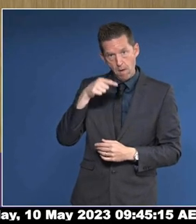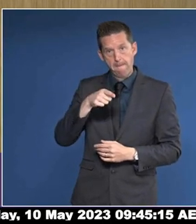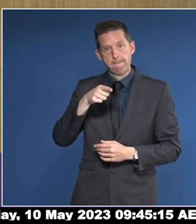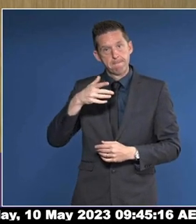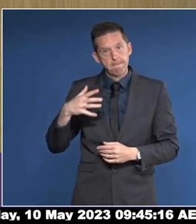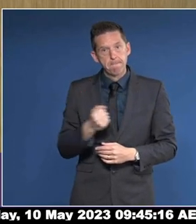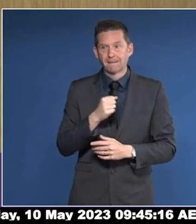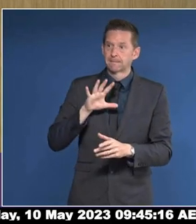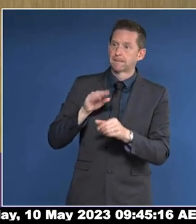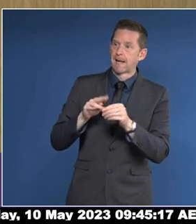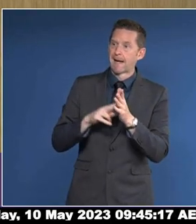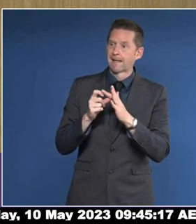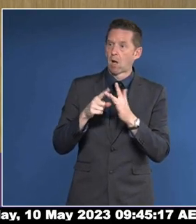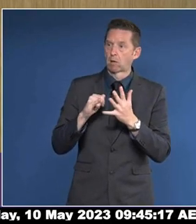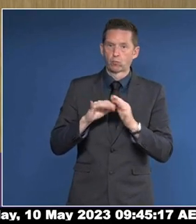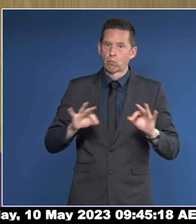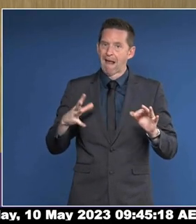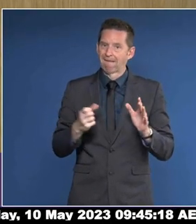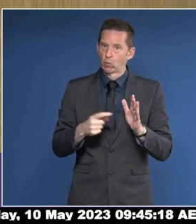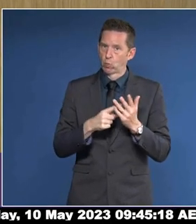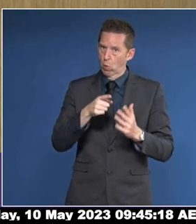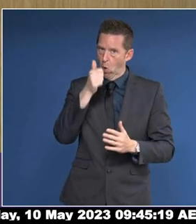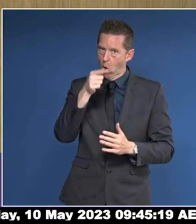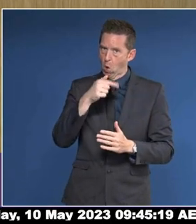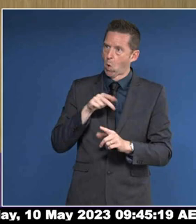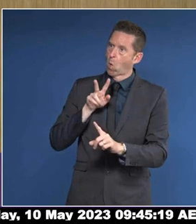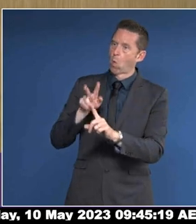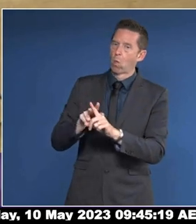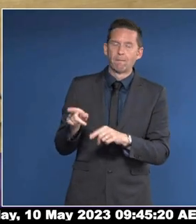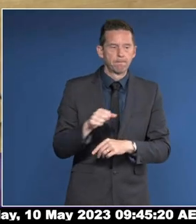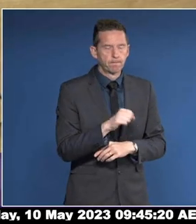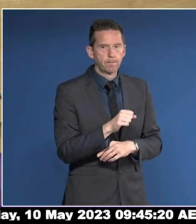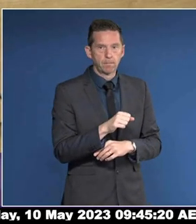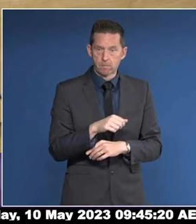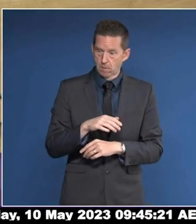Yes. MS EASTMAN: And did your department make any inquiries of the NDIS as